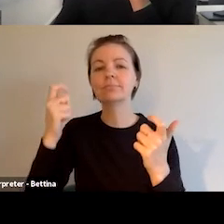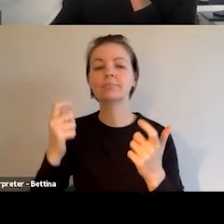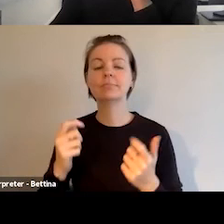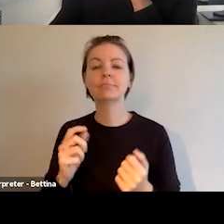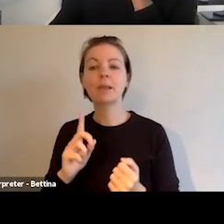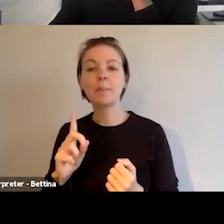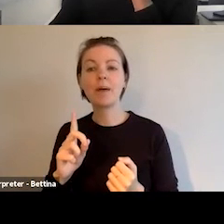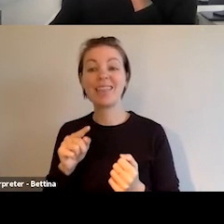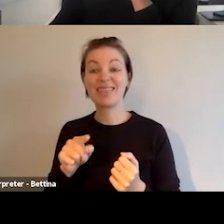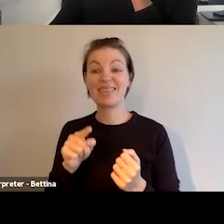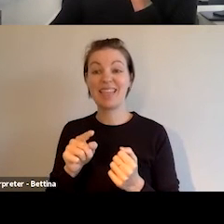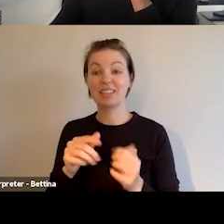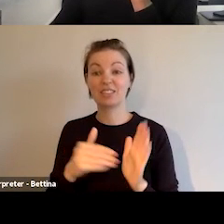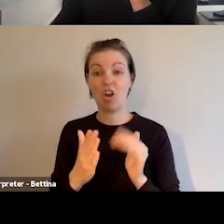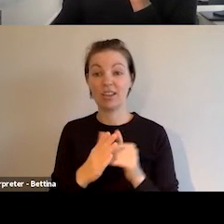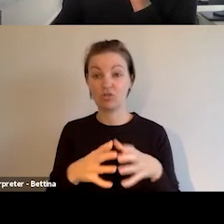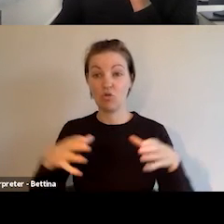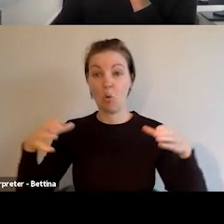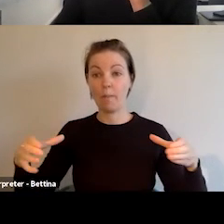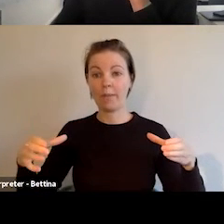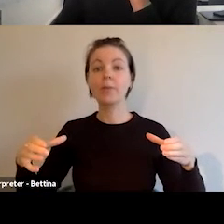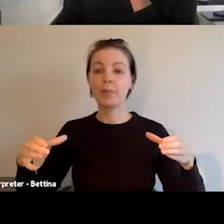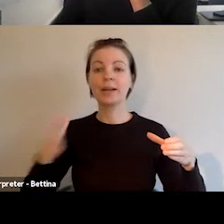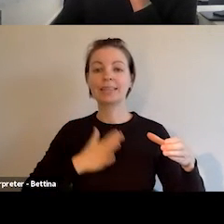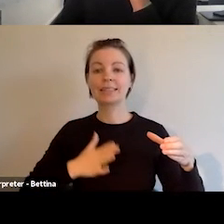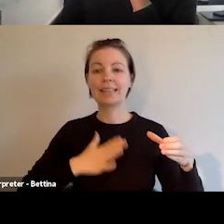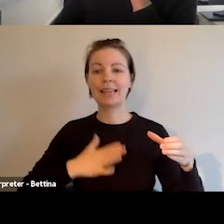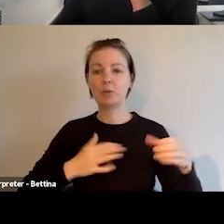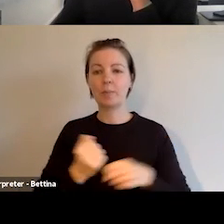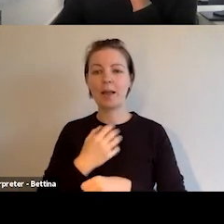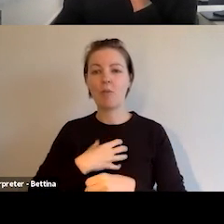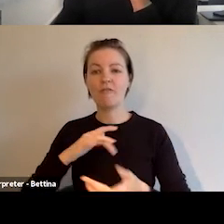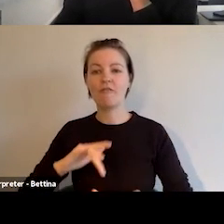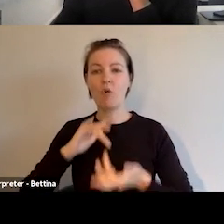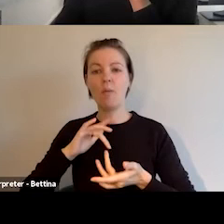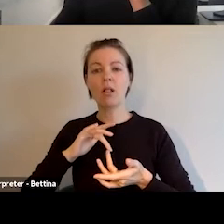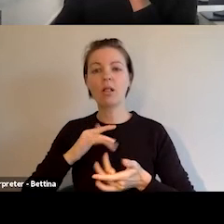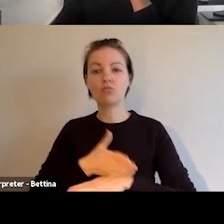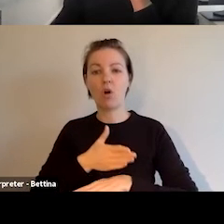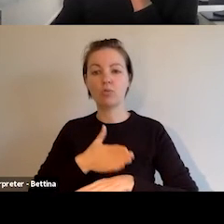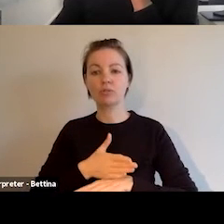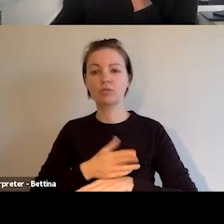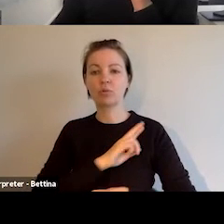the size of that cupboard there was a real need to formalize production rules go in addition to the creative roles.